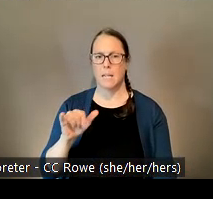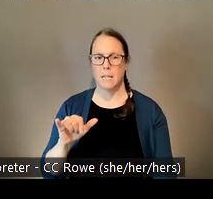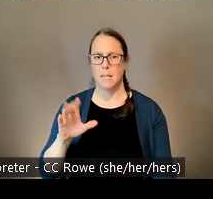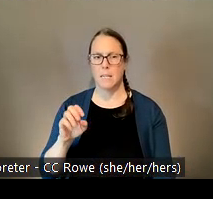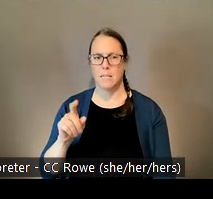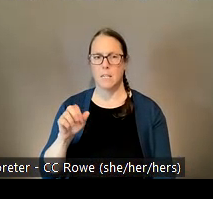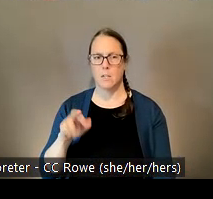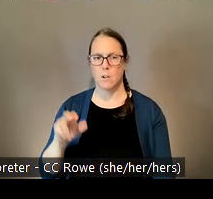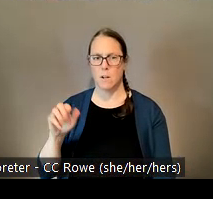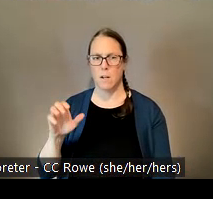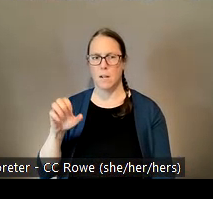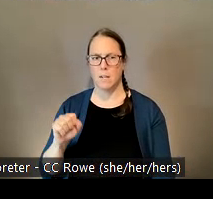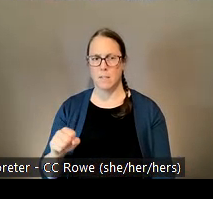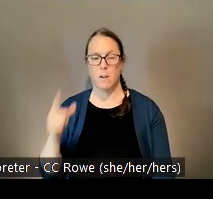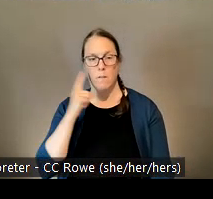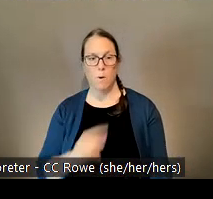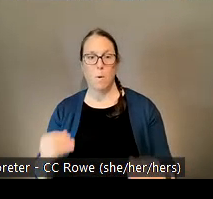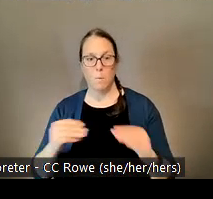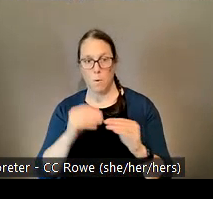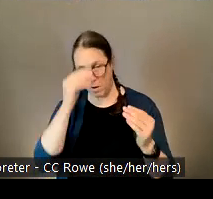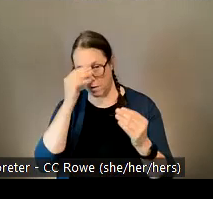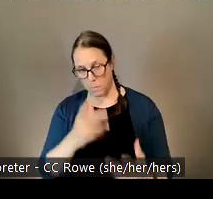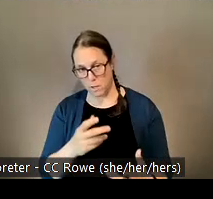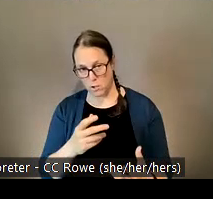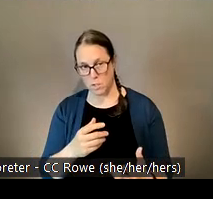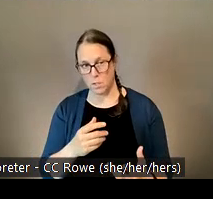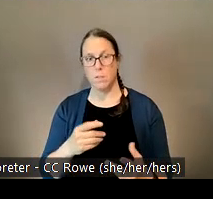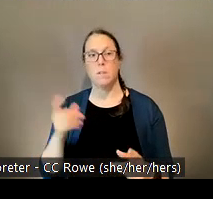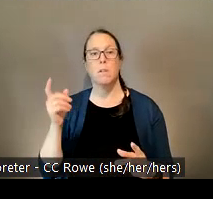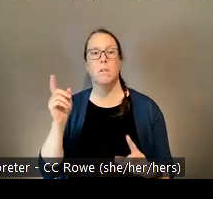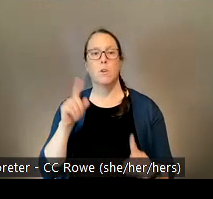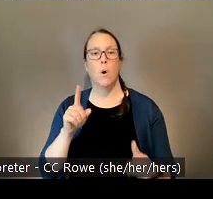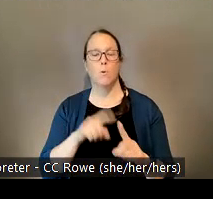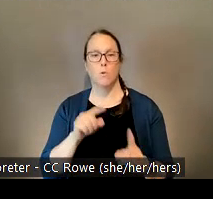visit the Office of Accessibility at the Kennedy Center. Link, Kennedycenteraccess, Kennedy Center, out of.